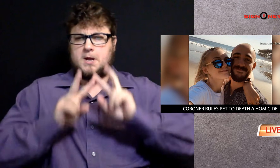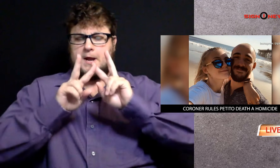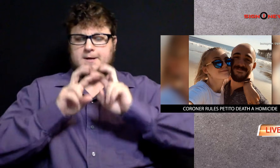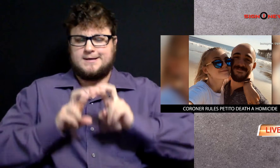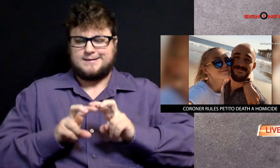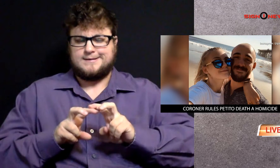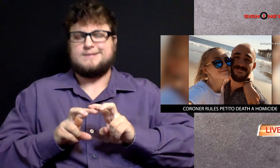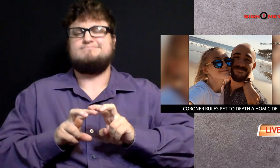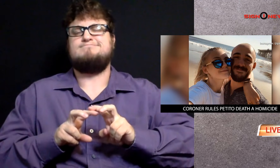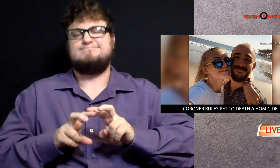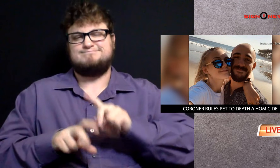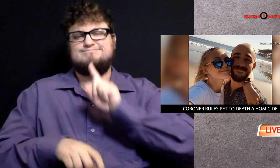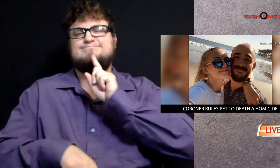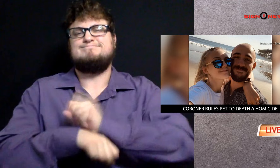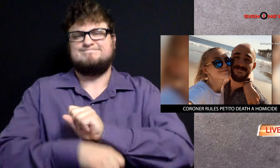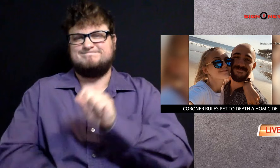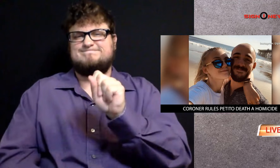national park in wyoming are those of